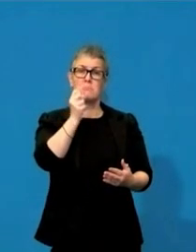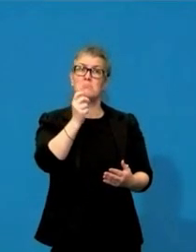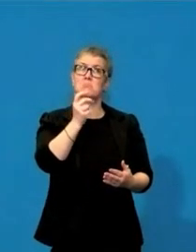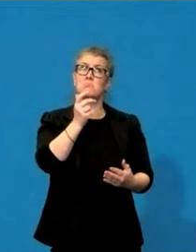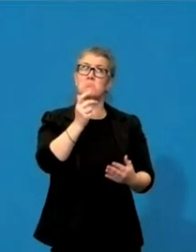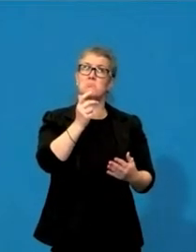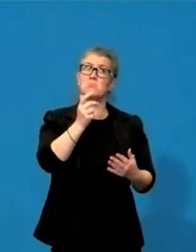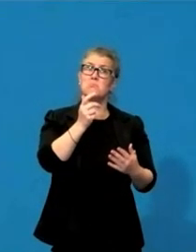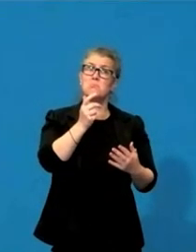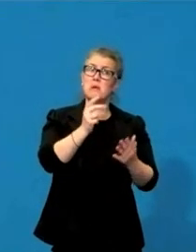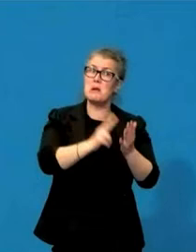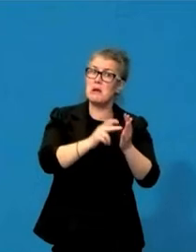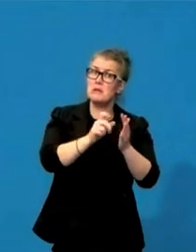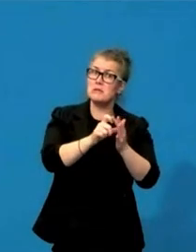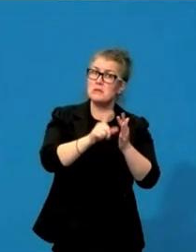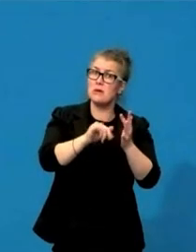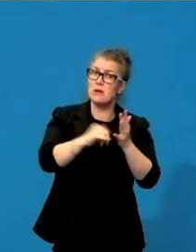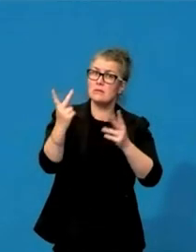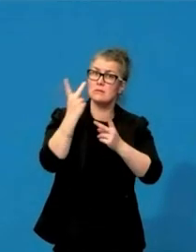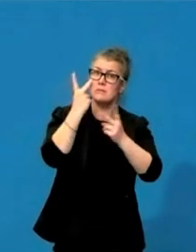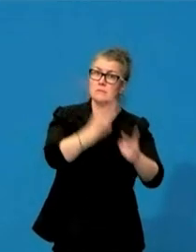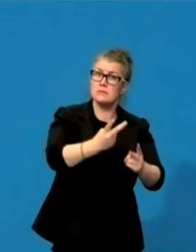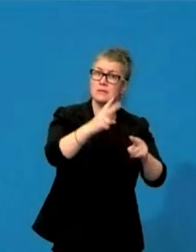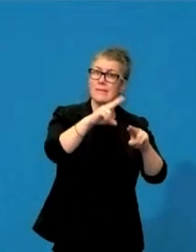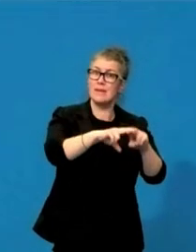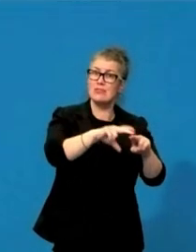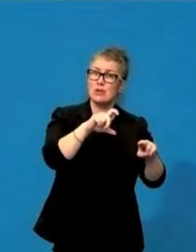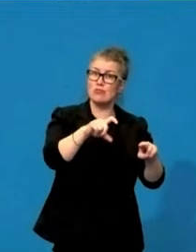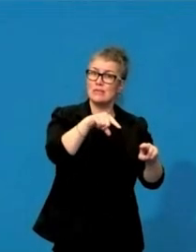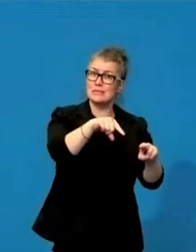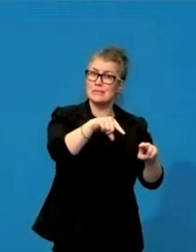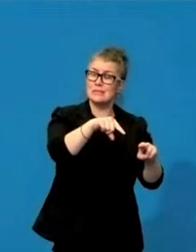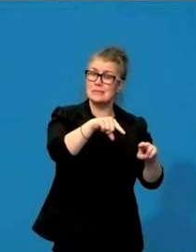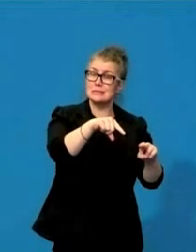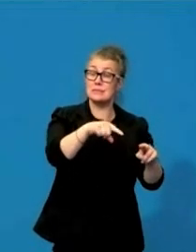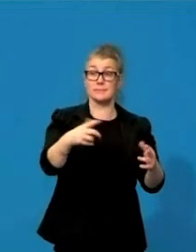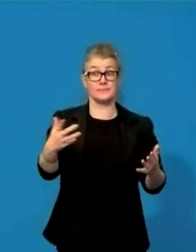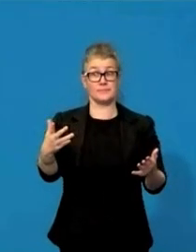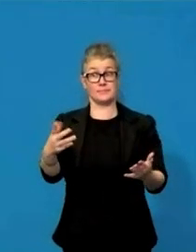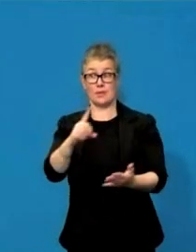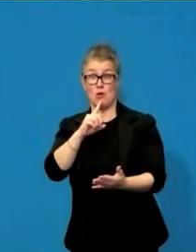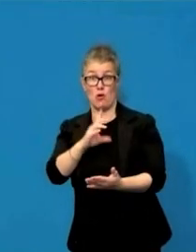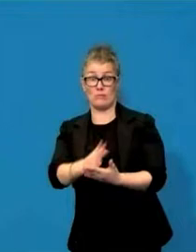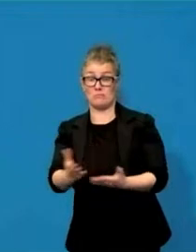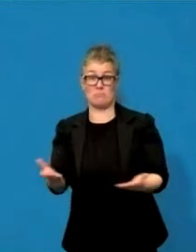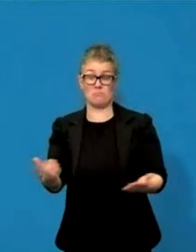Crossing? TOPSY JACKAMARRA: I can honestly say that I have only had one face-to-face